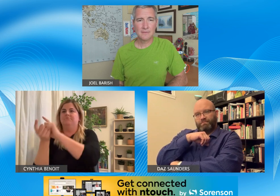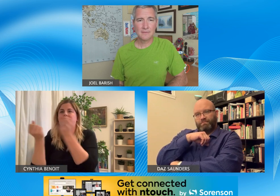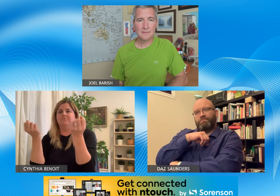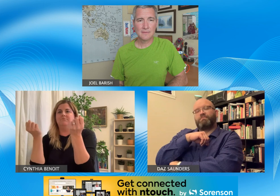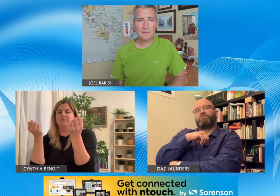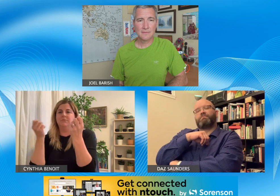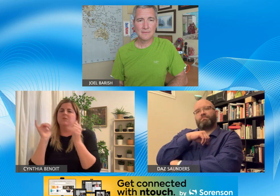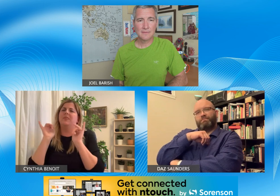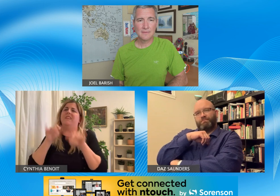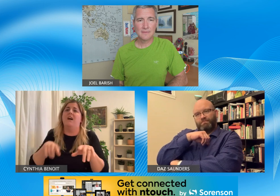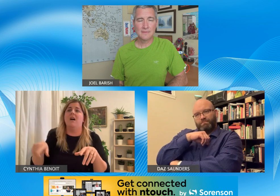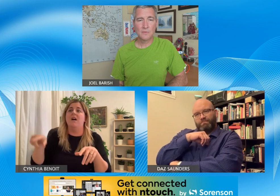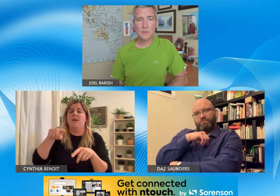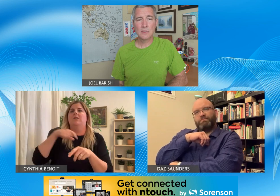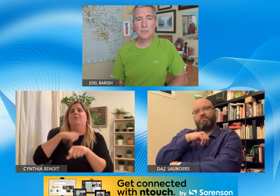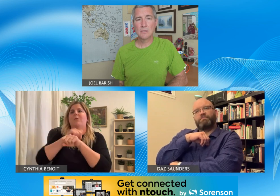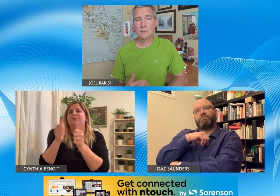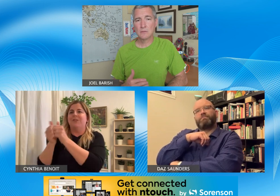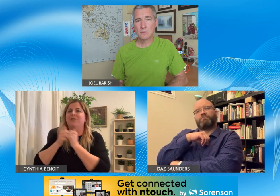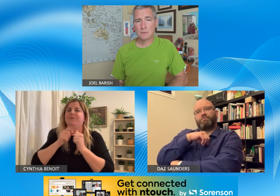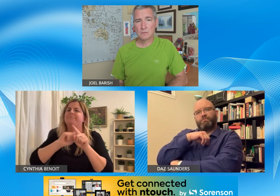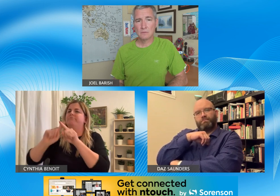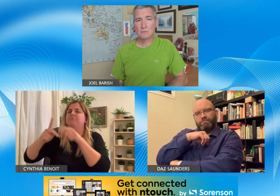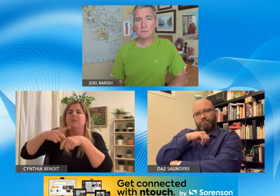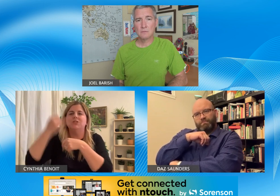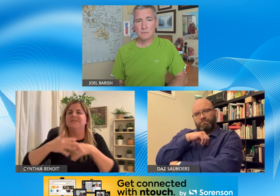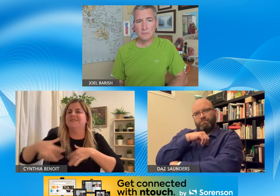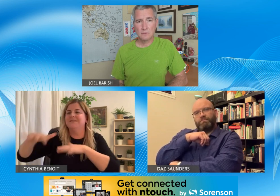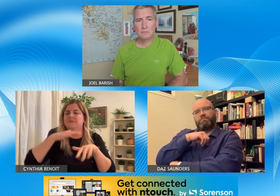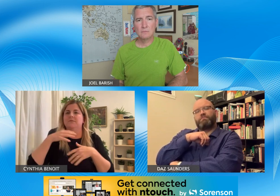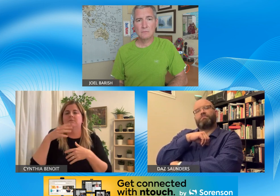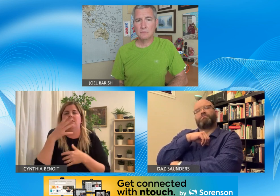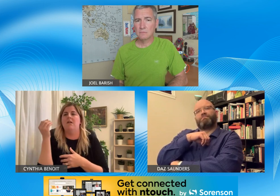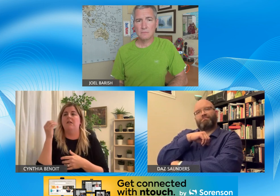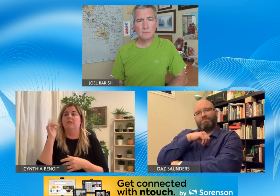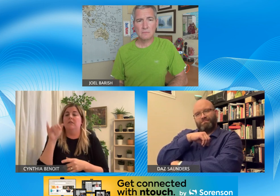script translation into sign language. I worked with them on different projects.